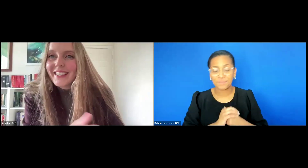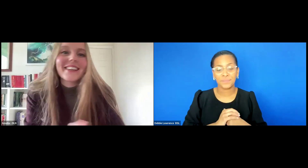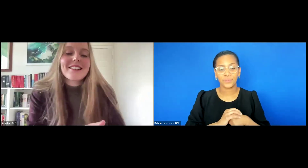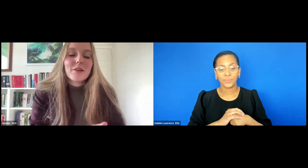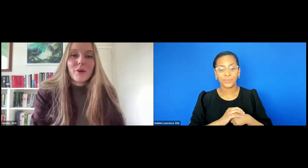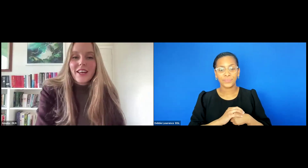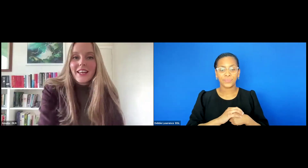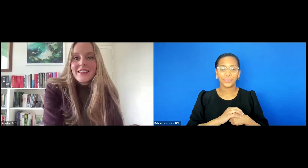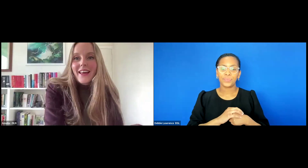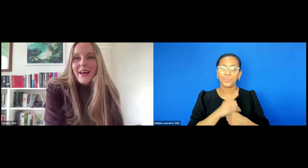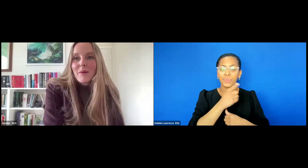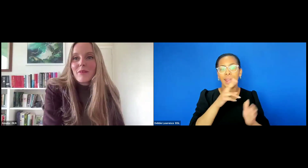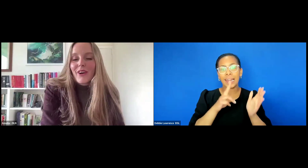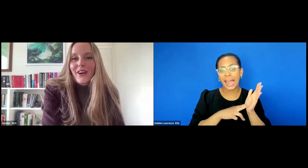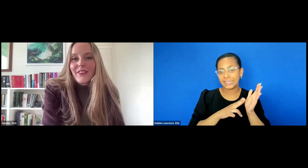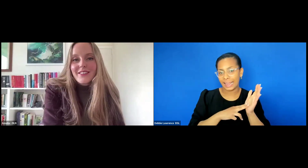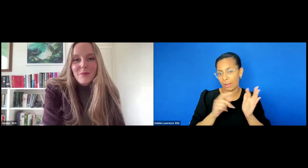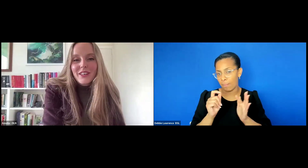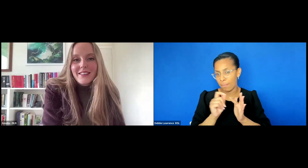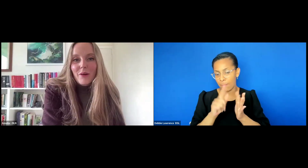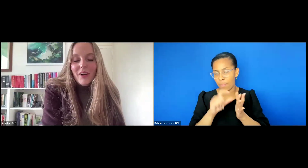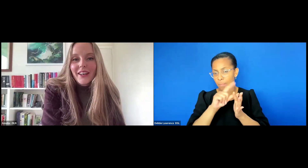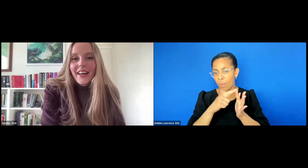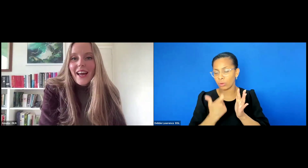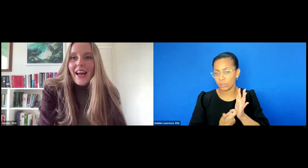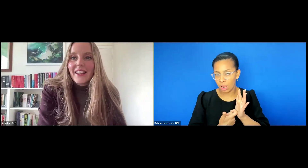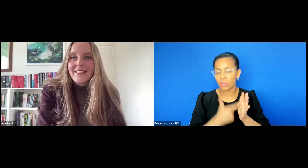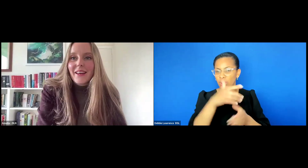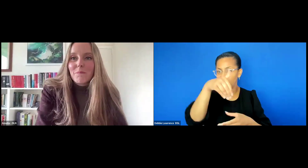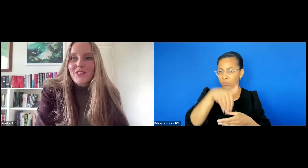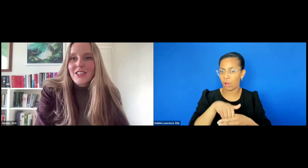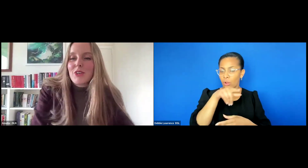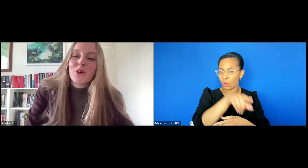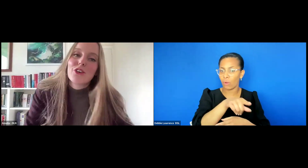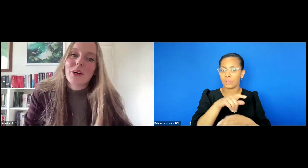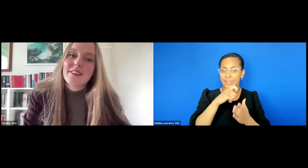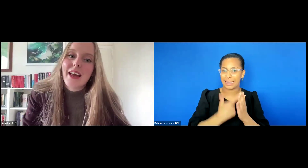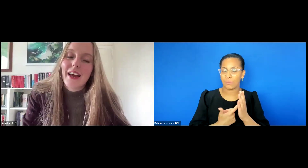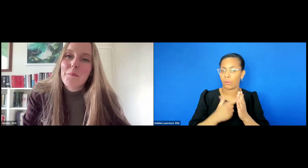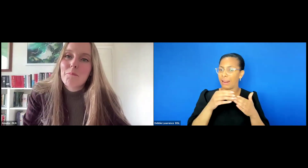Nathalie Potter is a member of our Disabled Leaders Network and she's gonna be talking to us